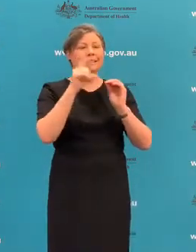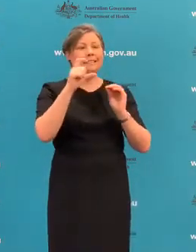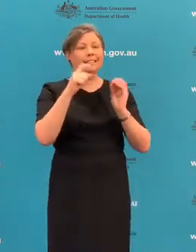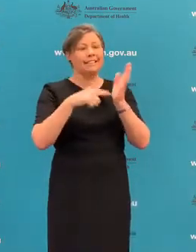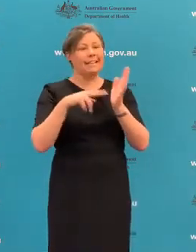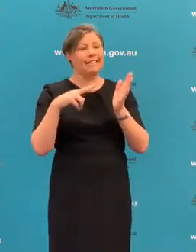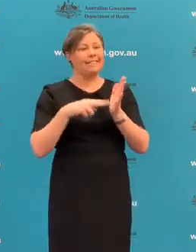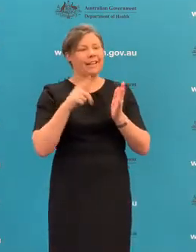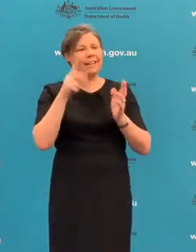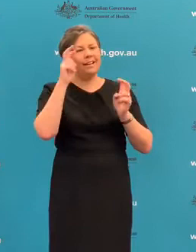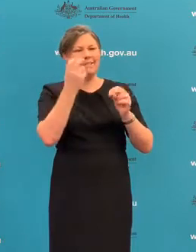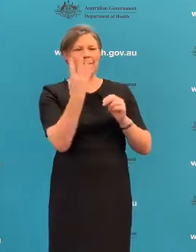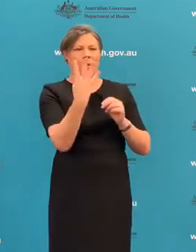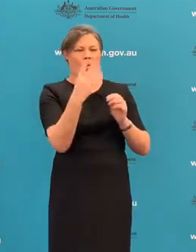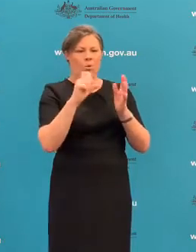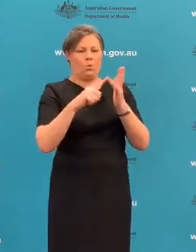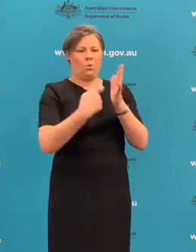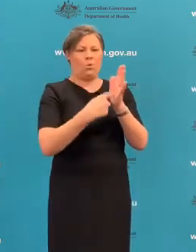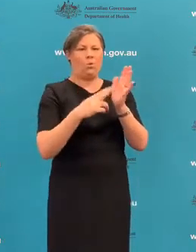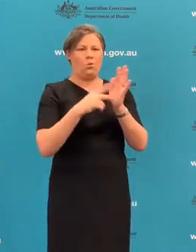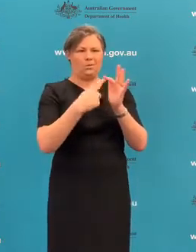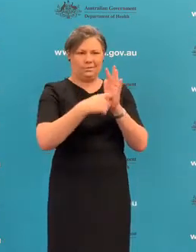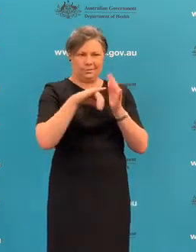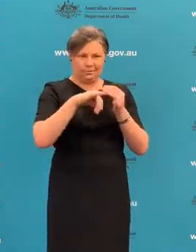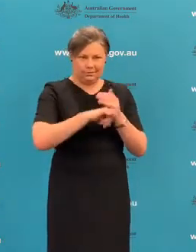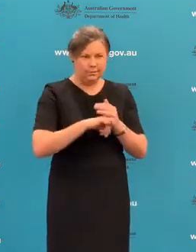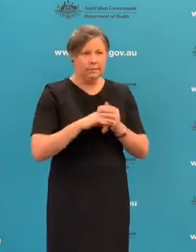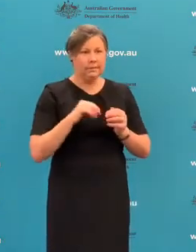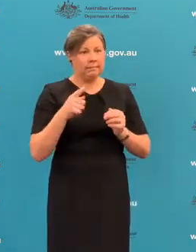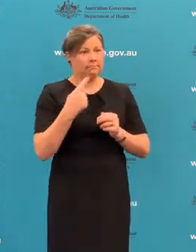were significant concerns getting a new workforce into some of the